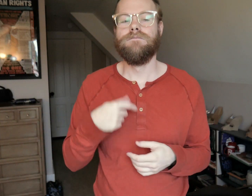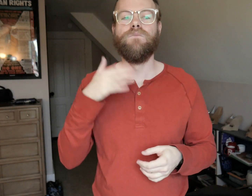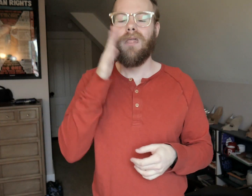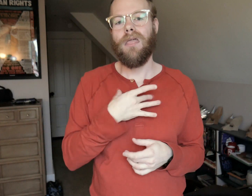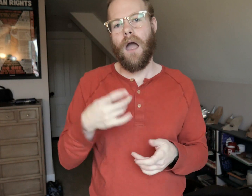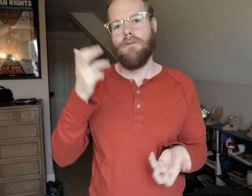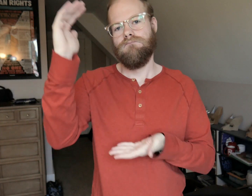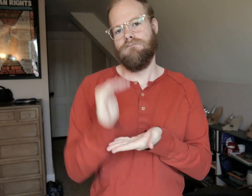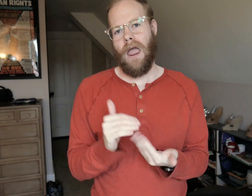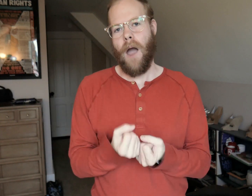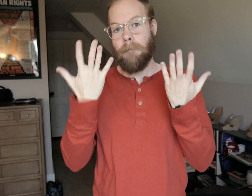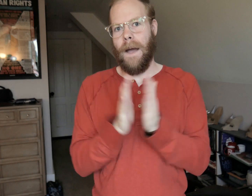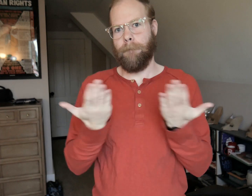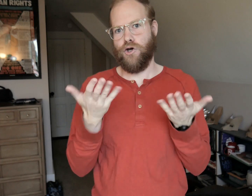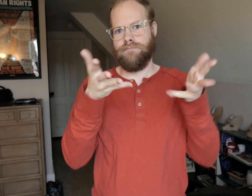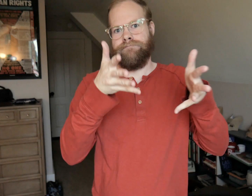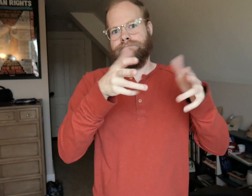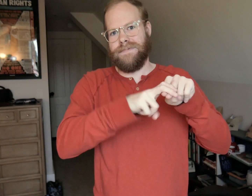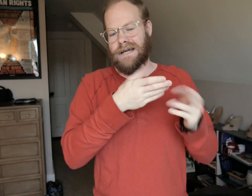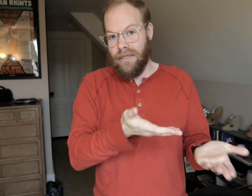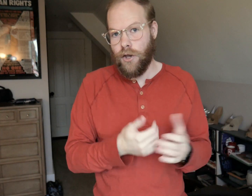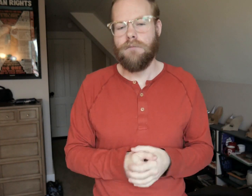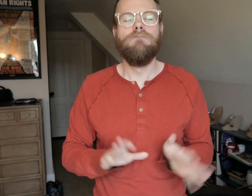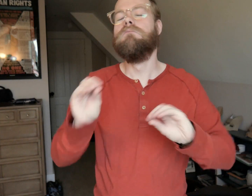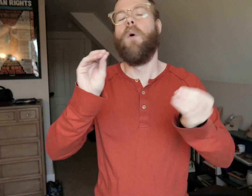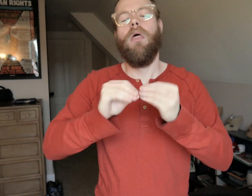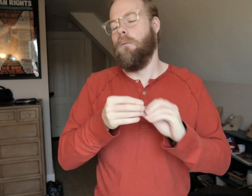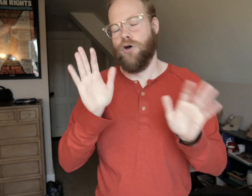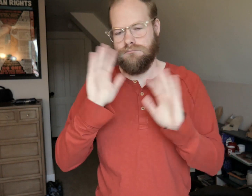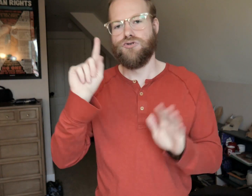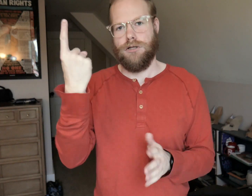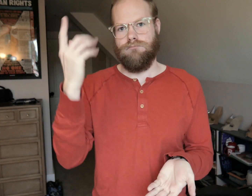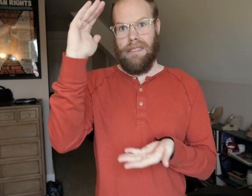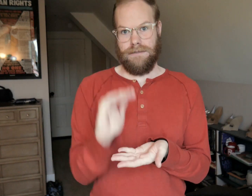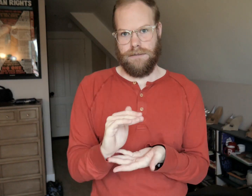I’d like to cut down on how many books are sitting there. No number or anything, just less.